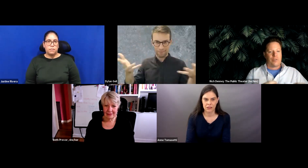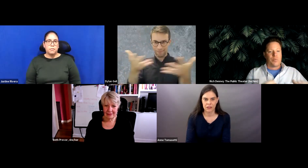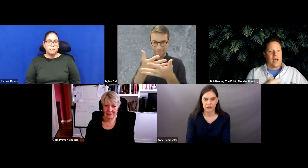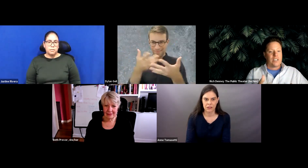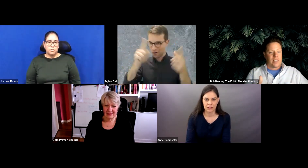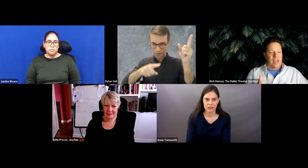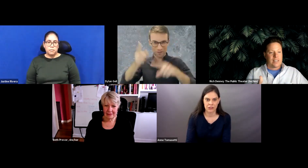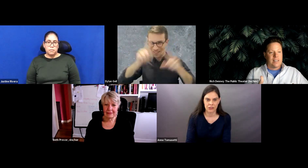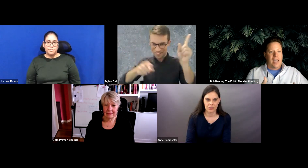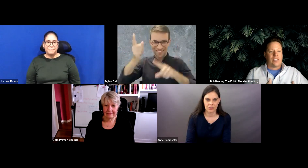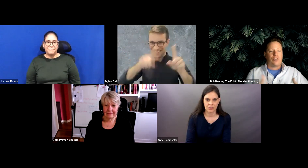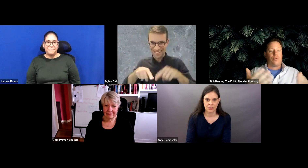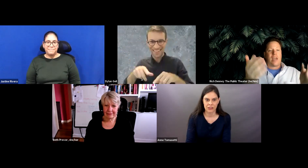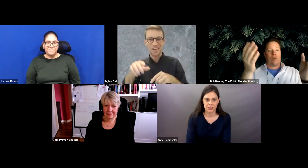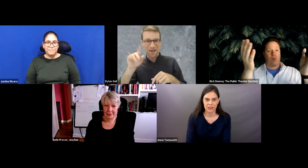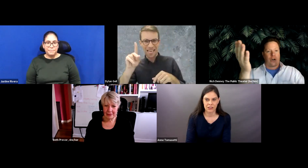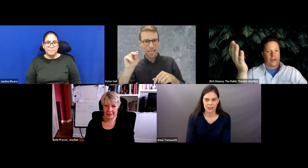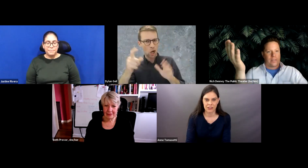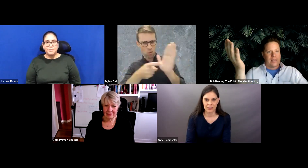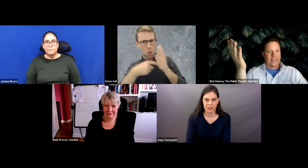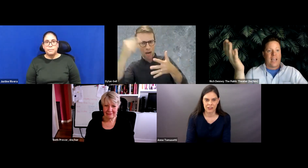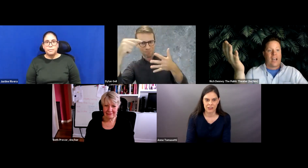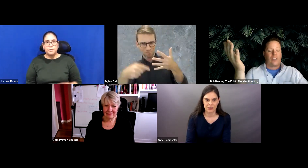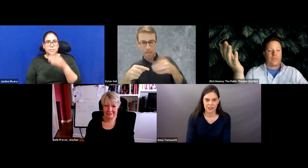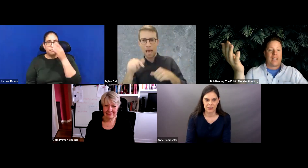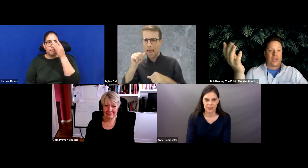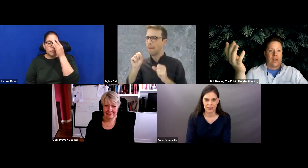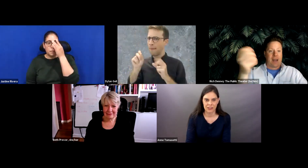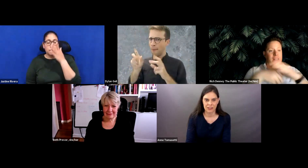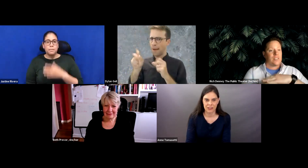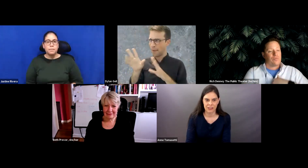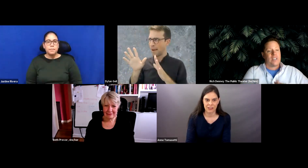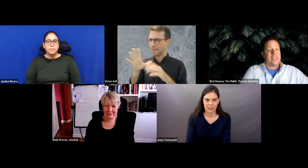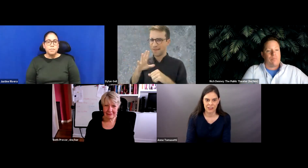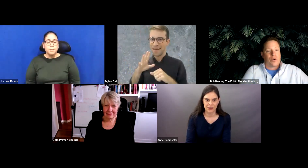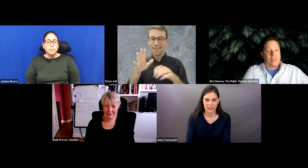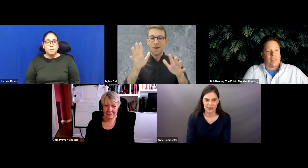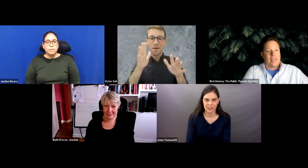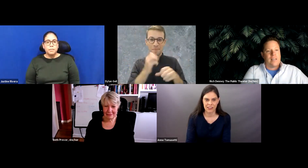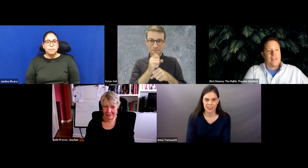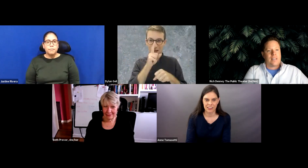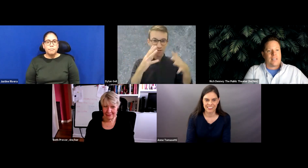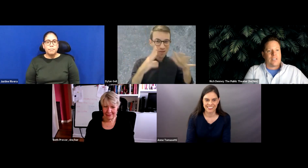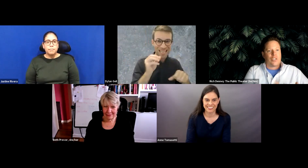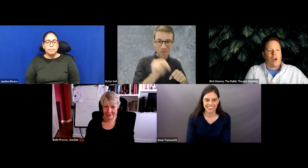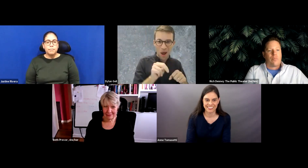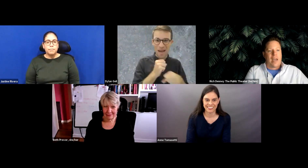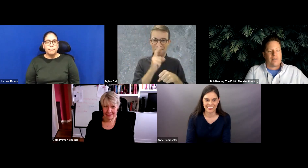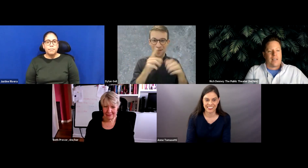respond to that and do that work that the sound was matching up. I think that's a really important thing to talk about,